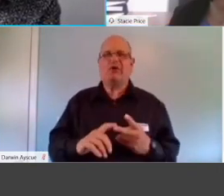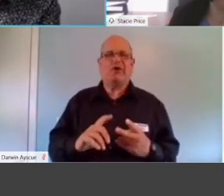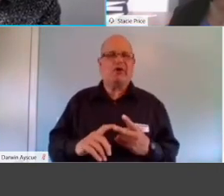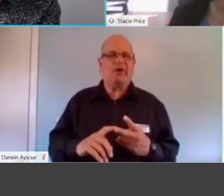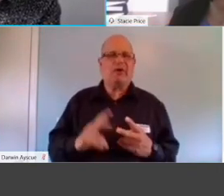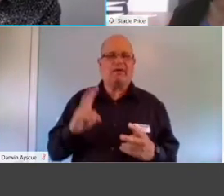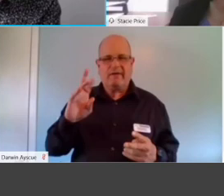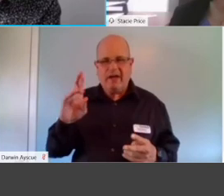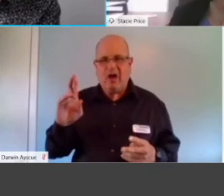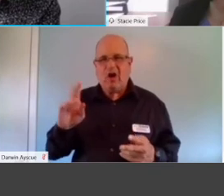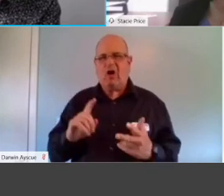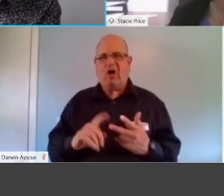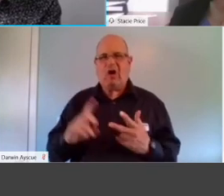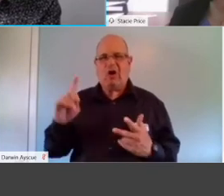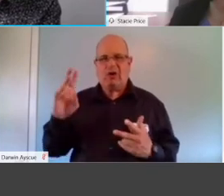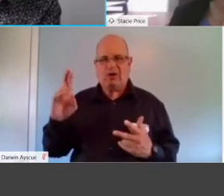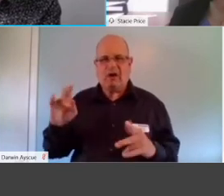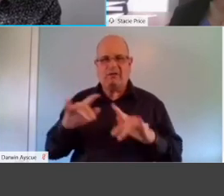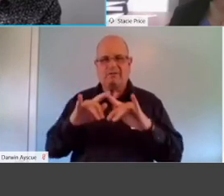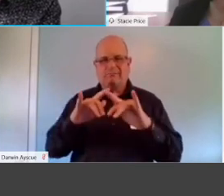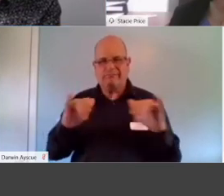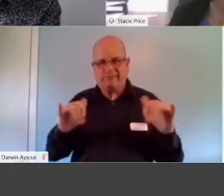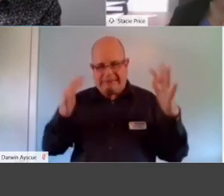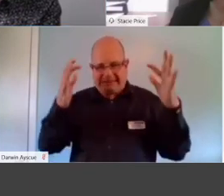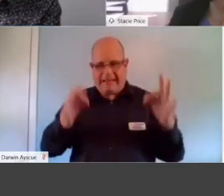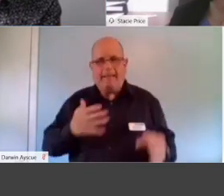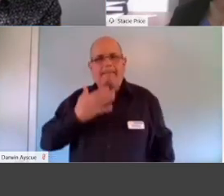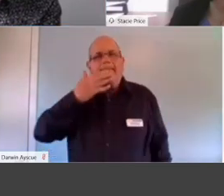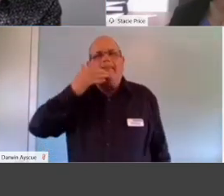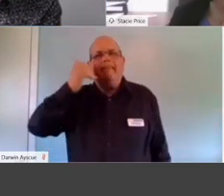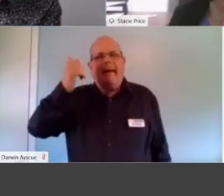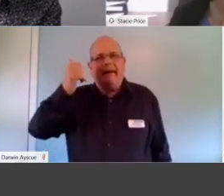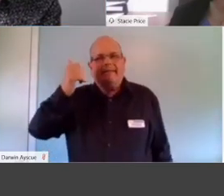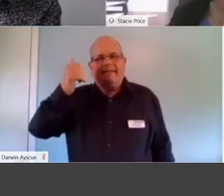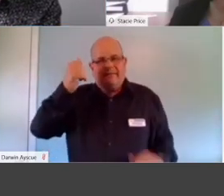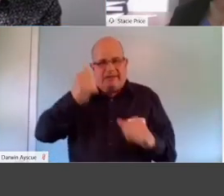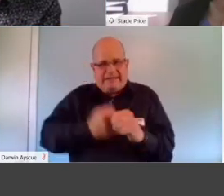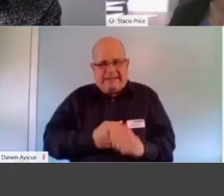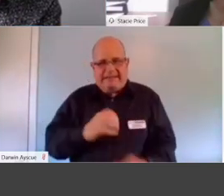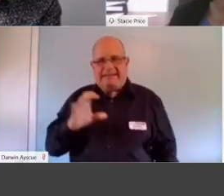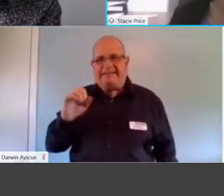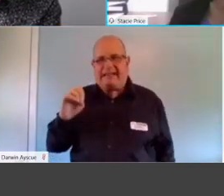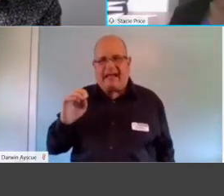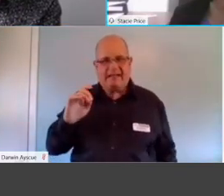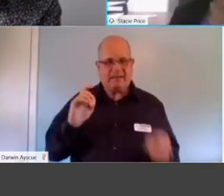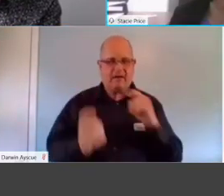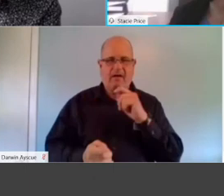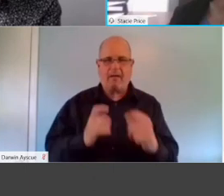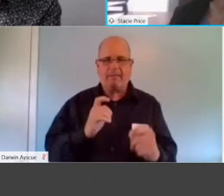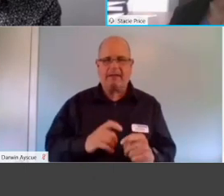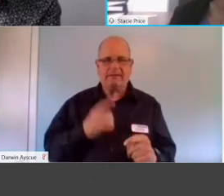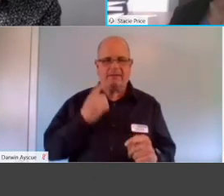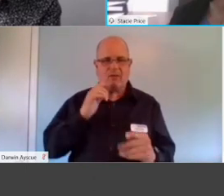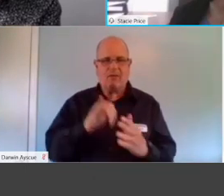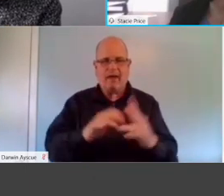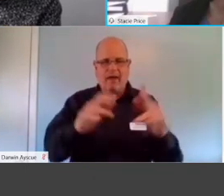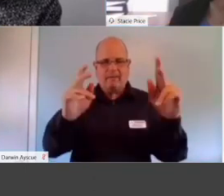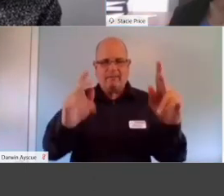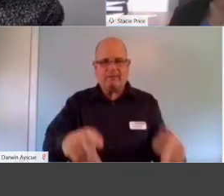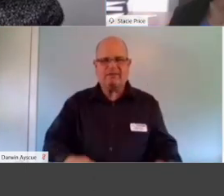et cetera, to determine the best case by case accommodation for each person.